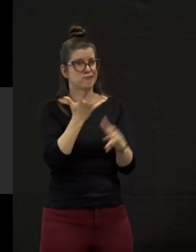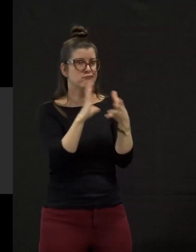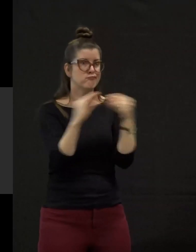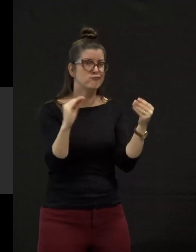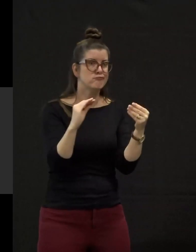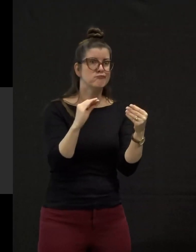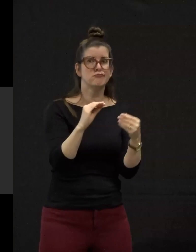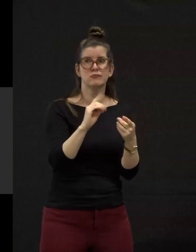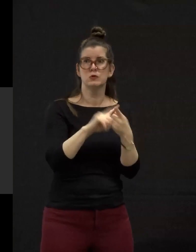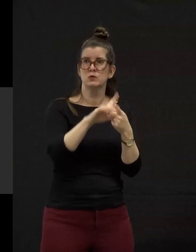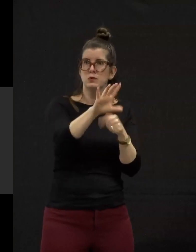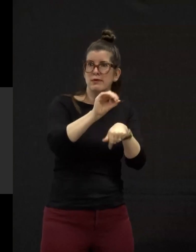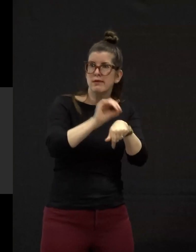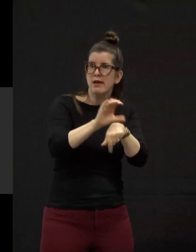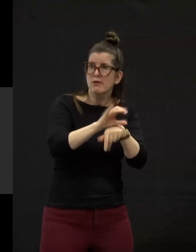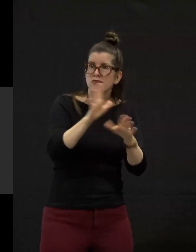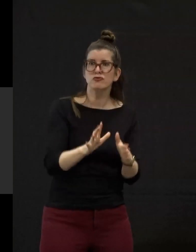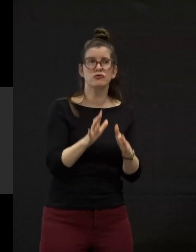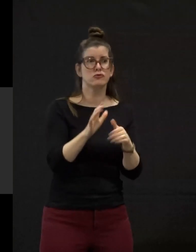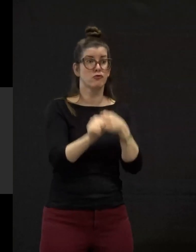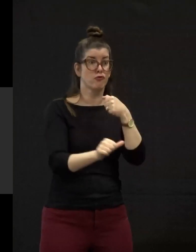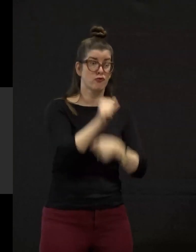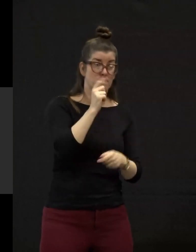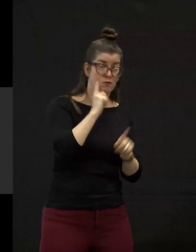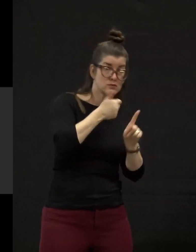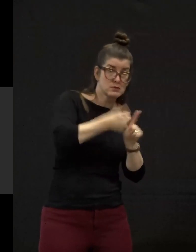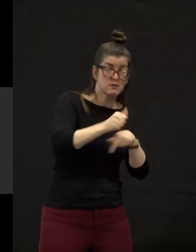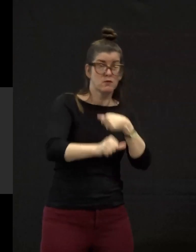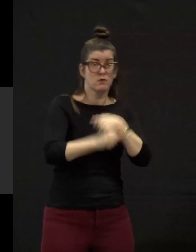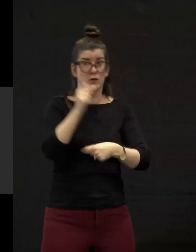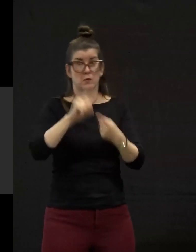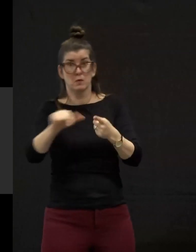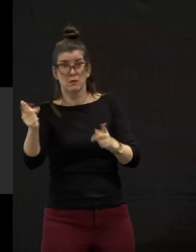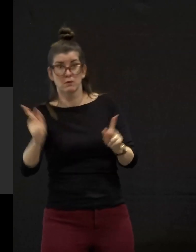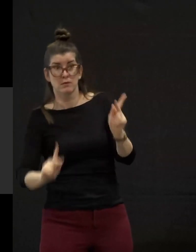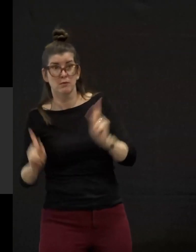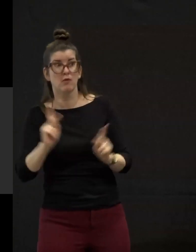of a threat of harm to others or self. That definitely comes up